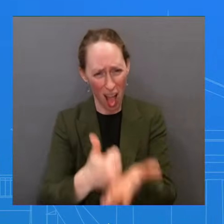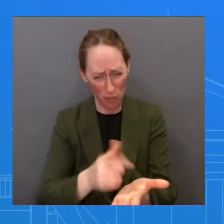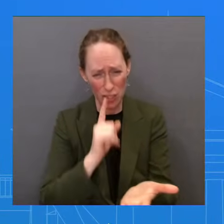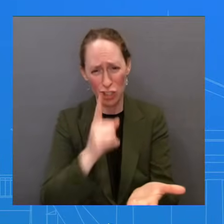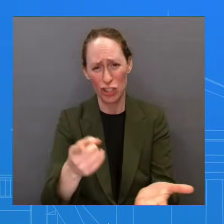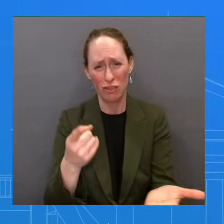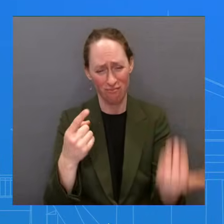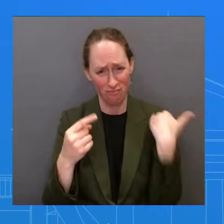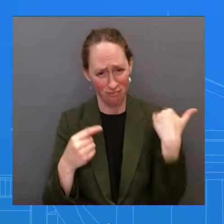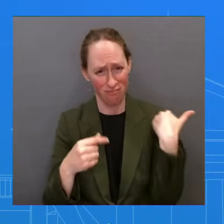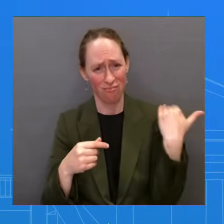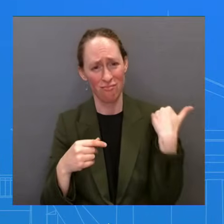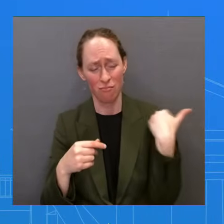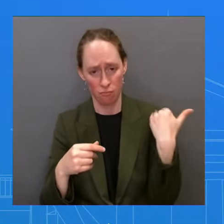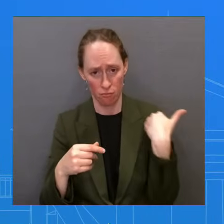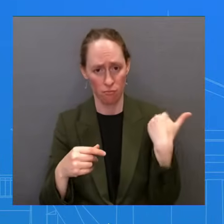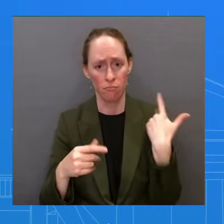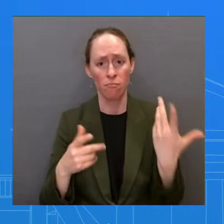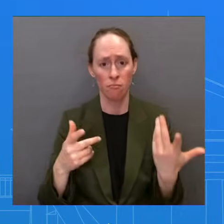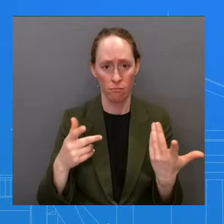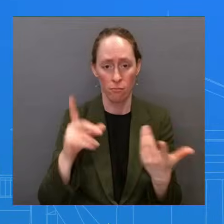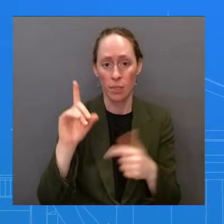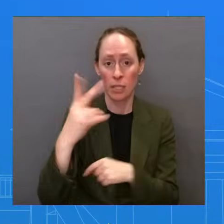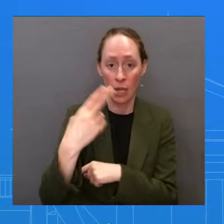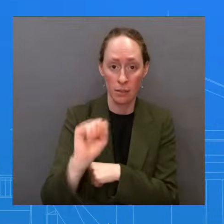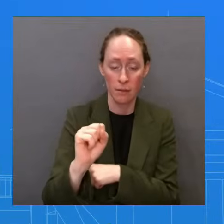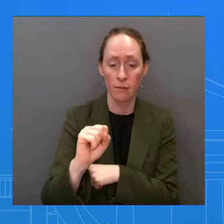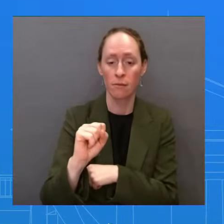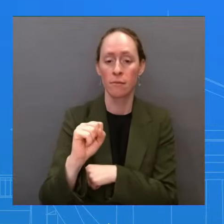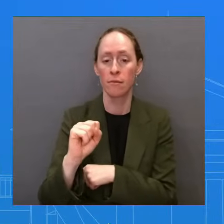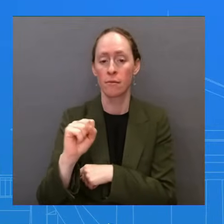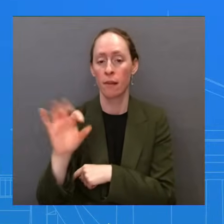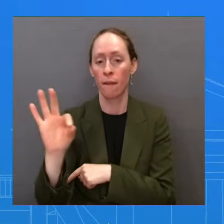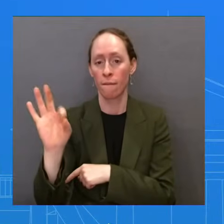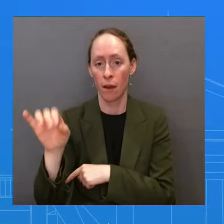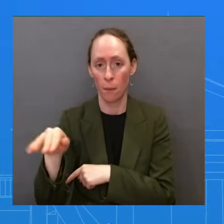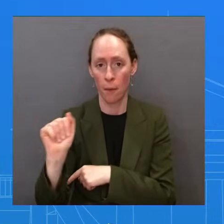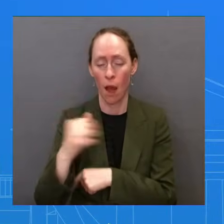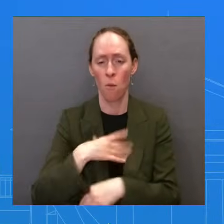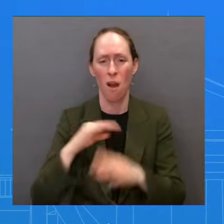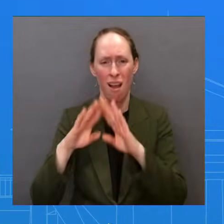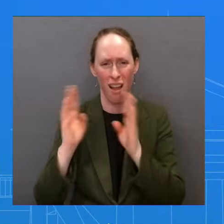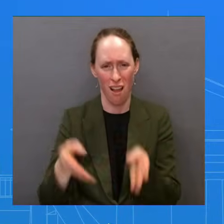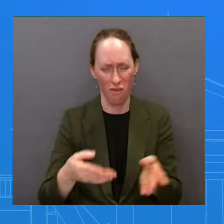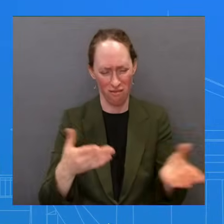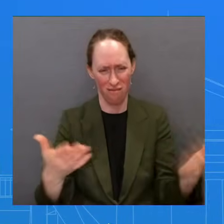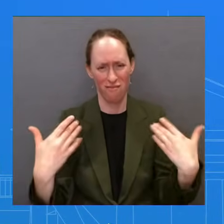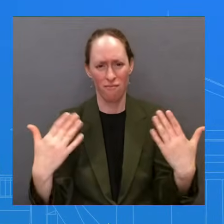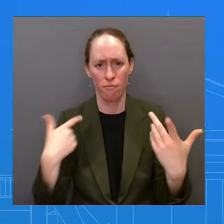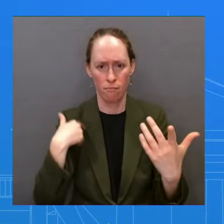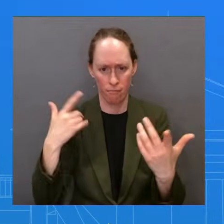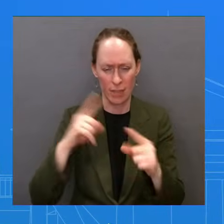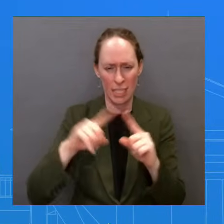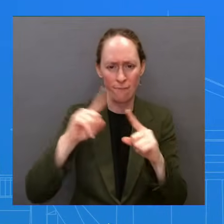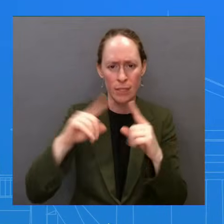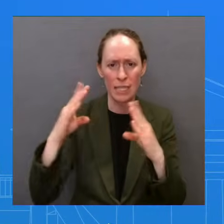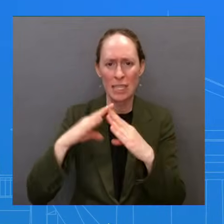whether it's FEMA even -- in how we can help cities. Every city has their own specific need that they --